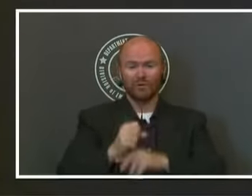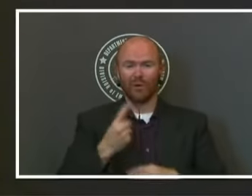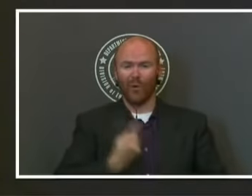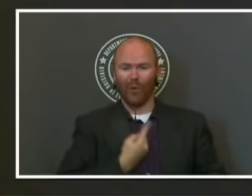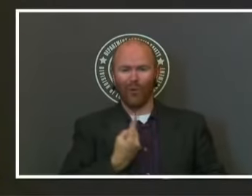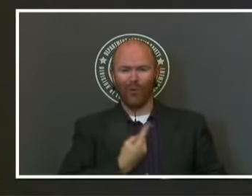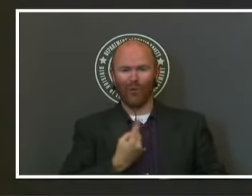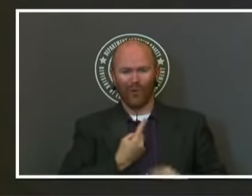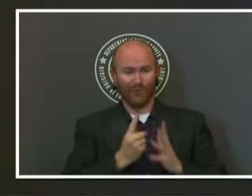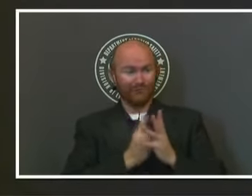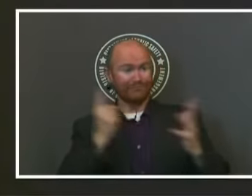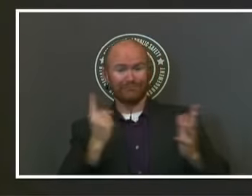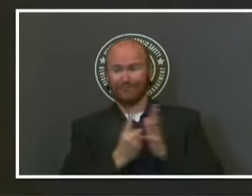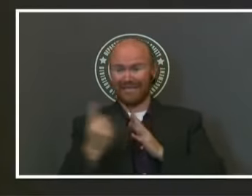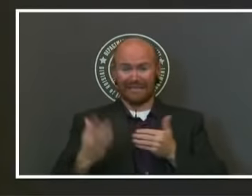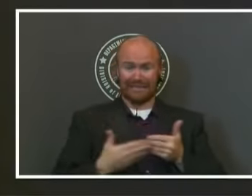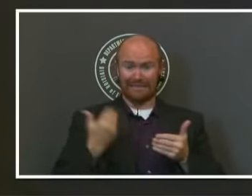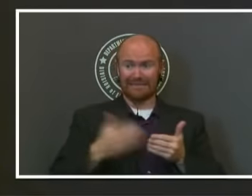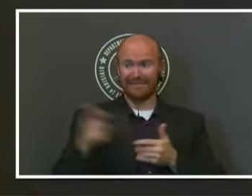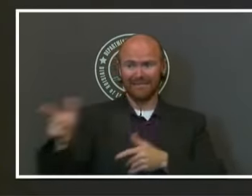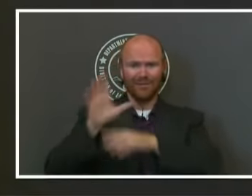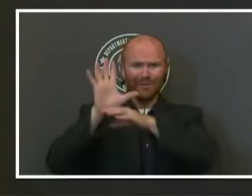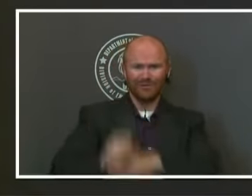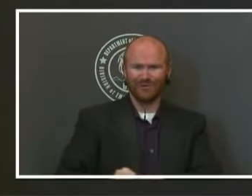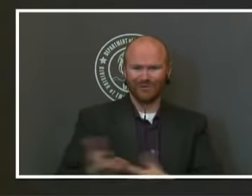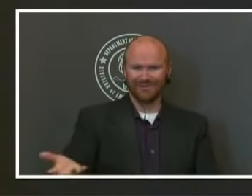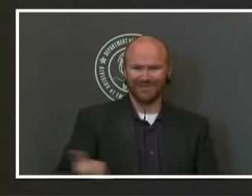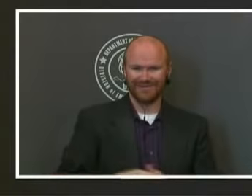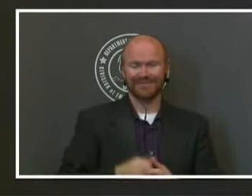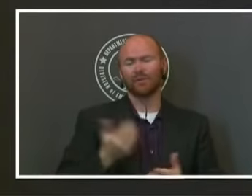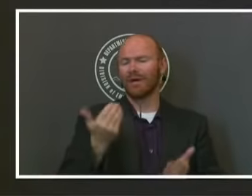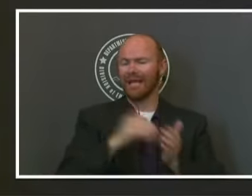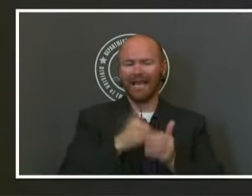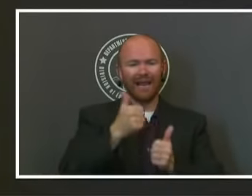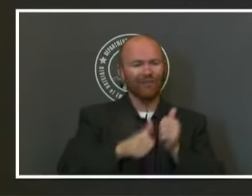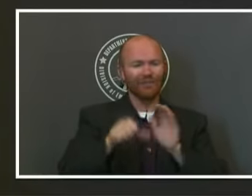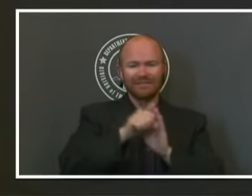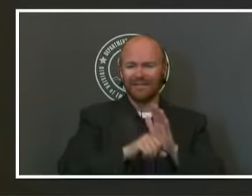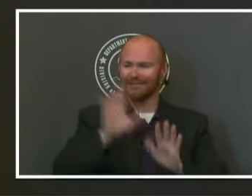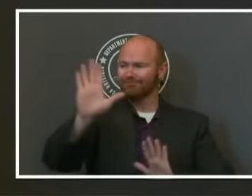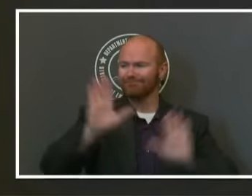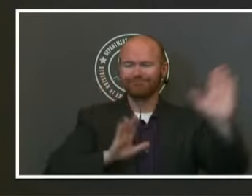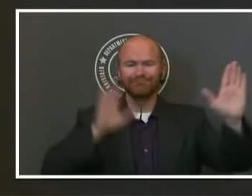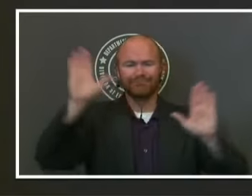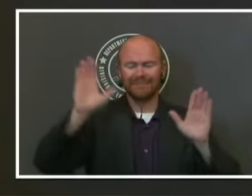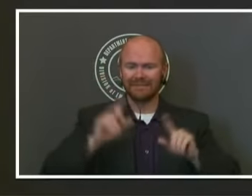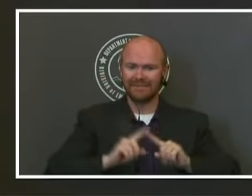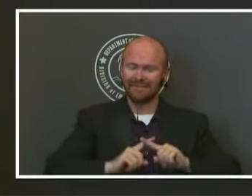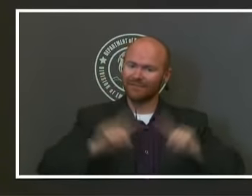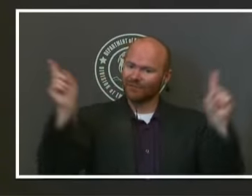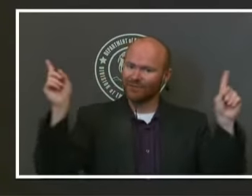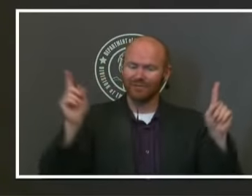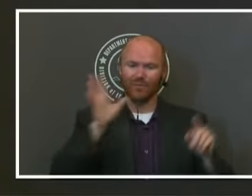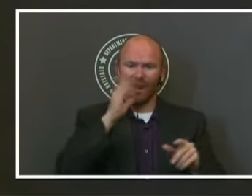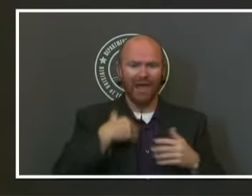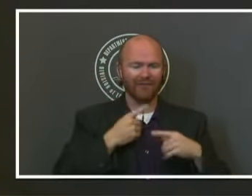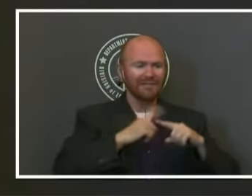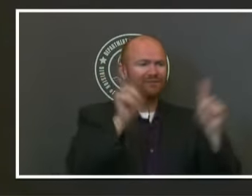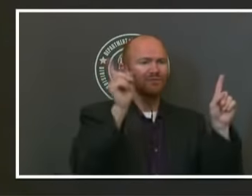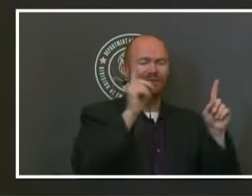from each state and trying to find out what works and what doesn't work and we have a very